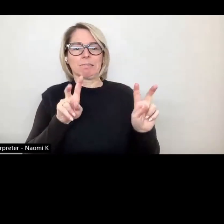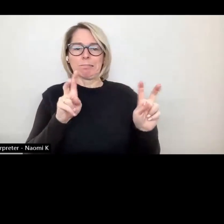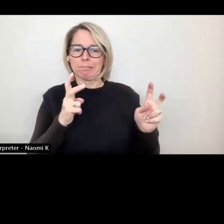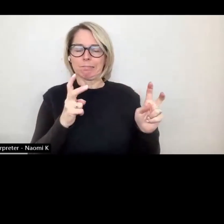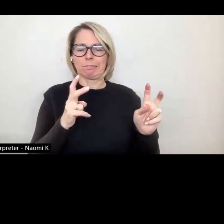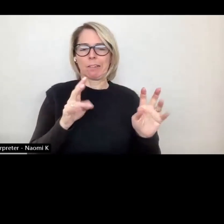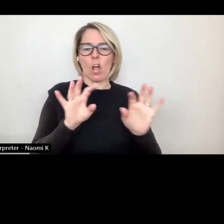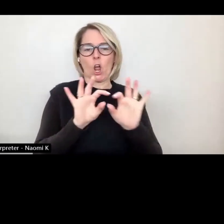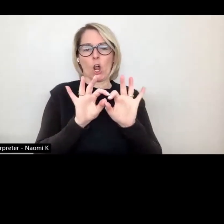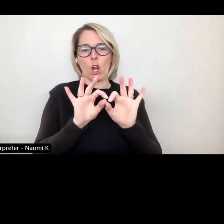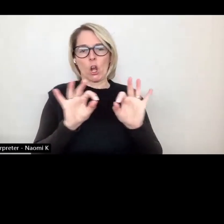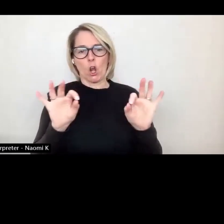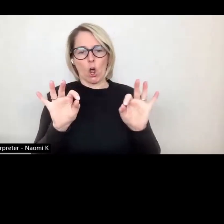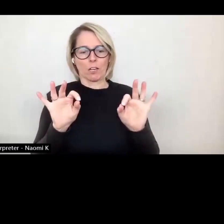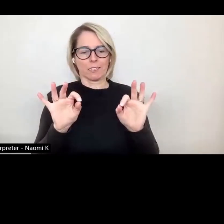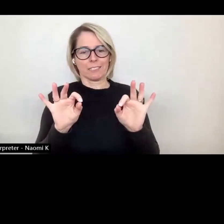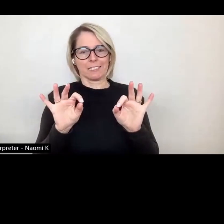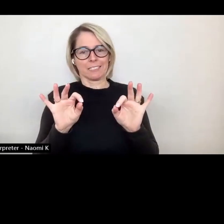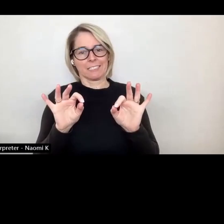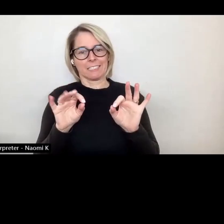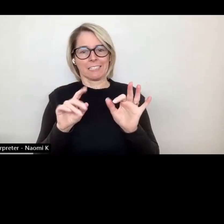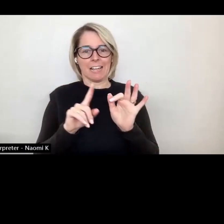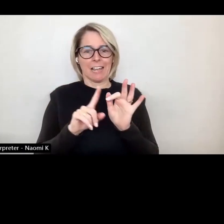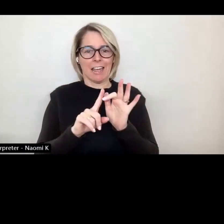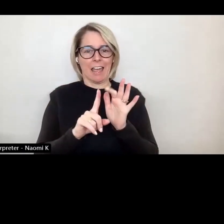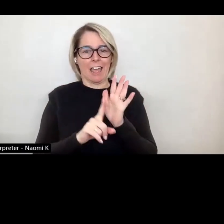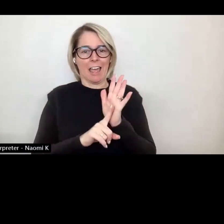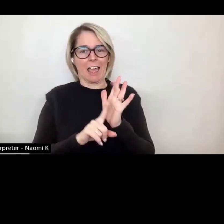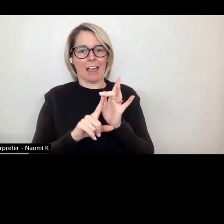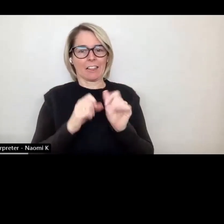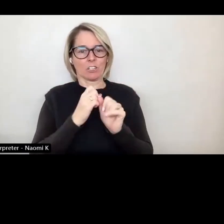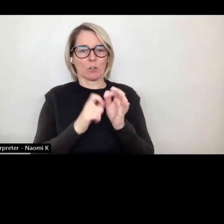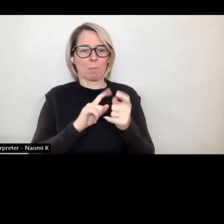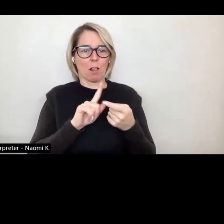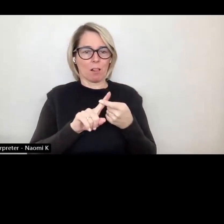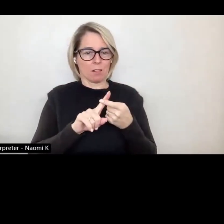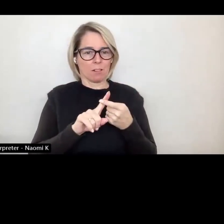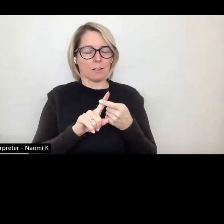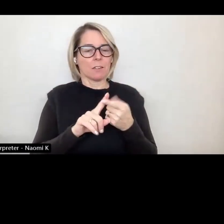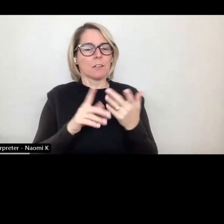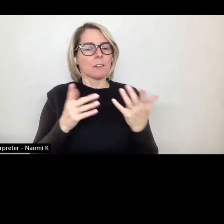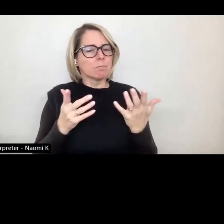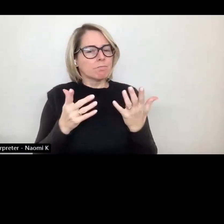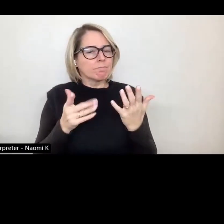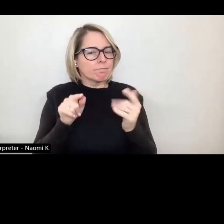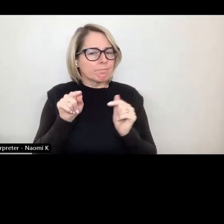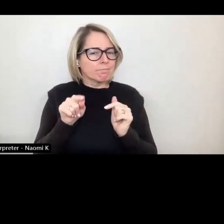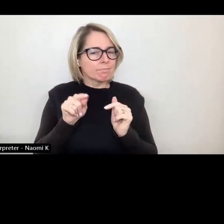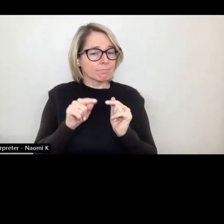And the question is, has this been incorporated into the budget and KPI considerations for the new Grant round?